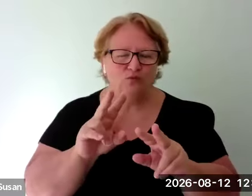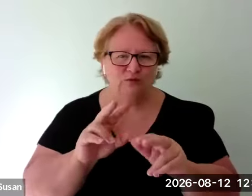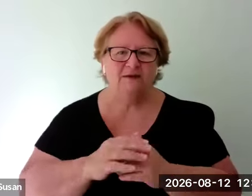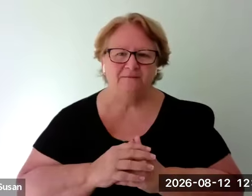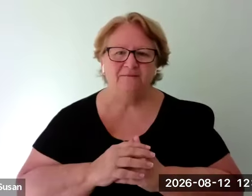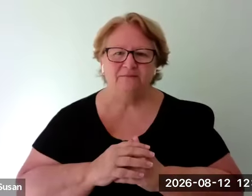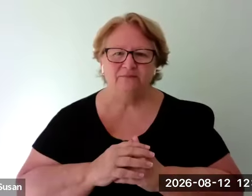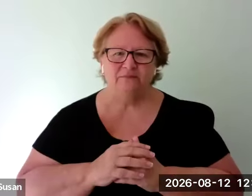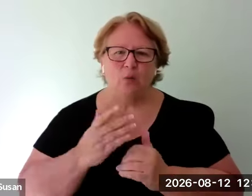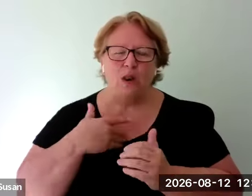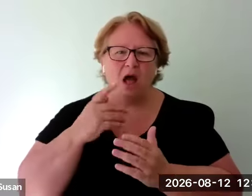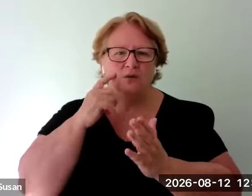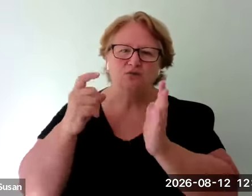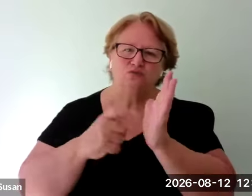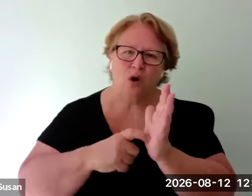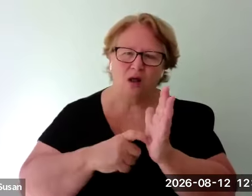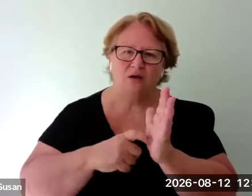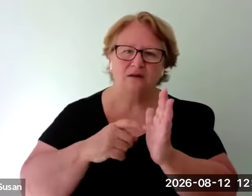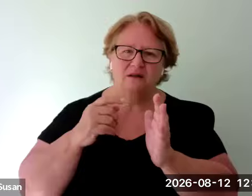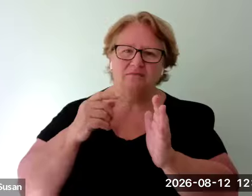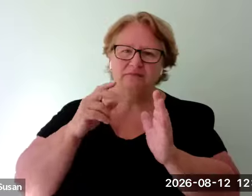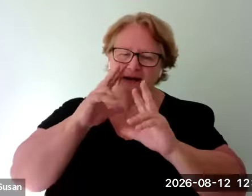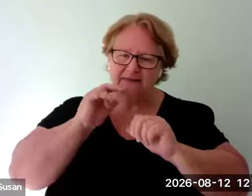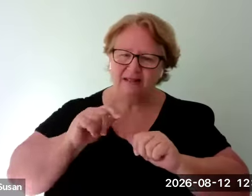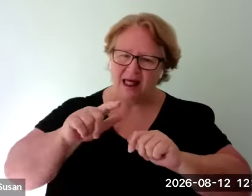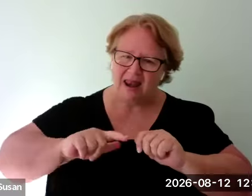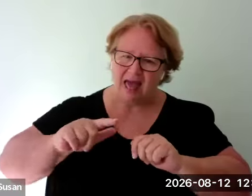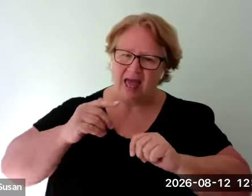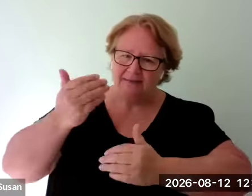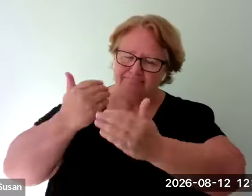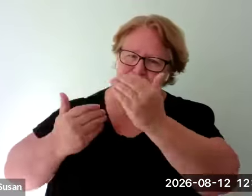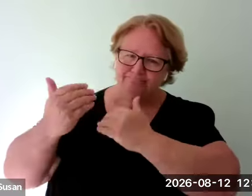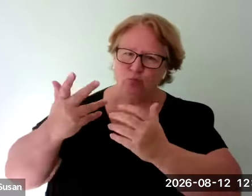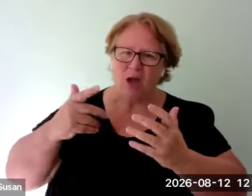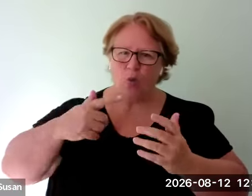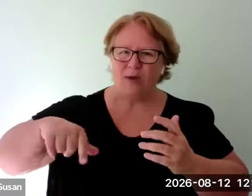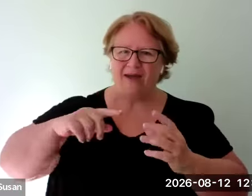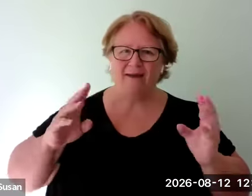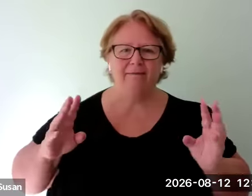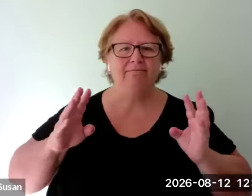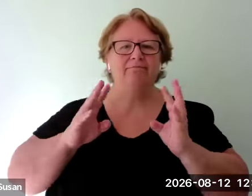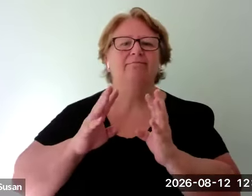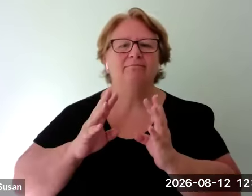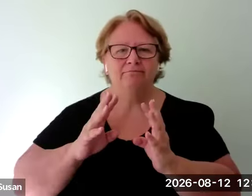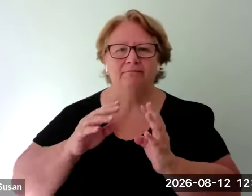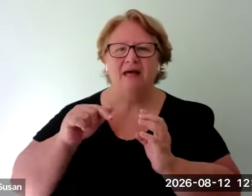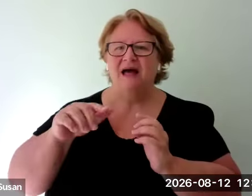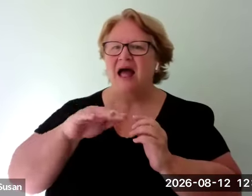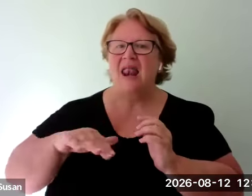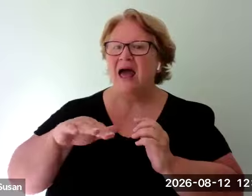warm compared to other people. Thank you very much for joining us today. And we would like to acknowledge that the